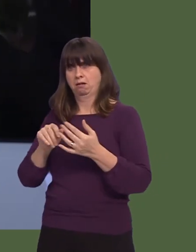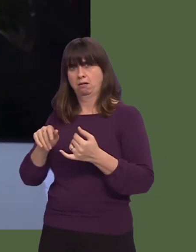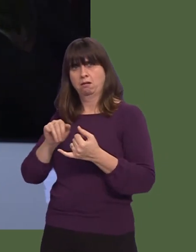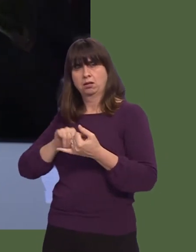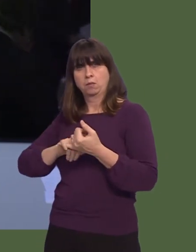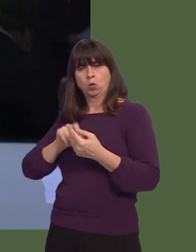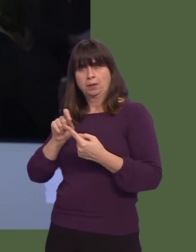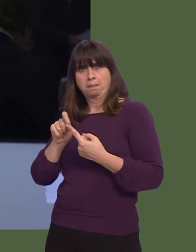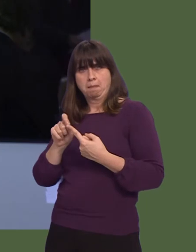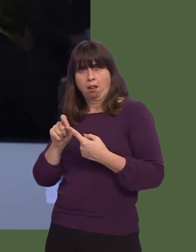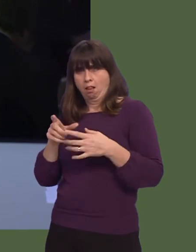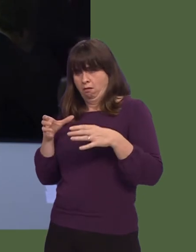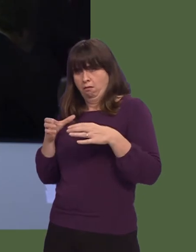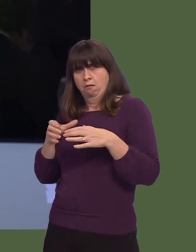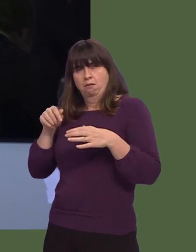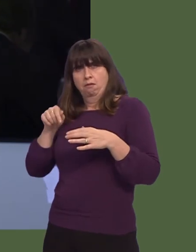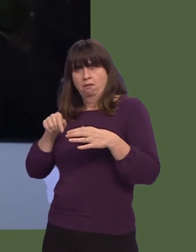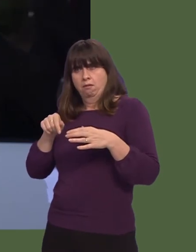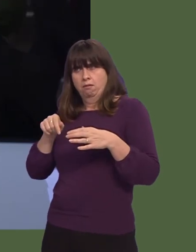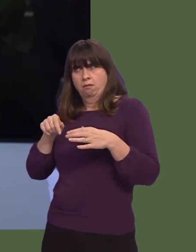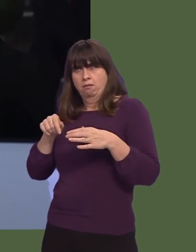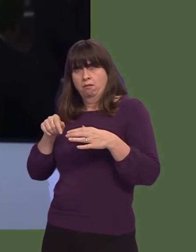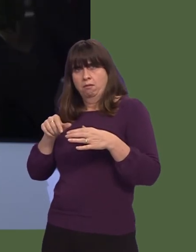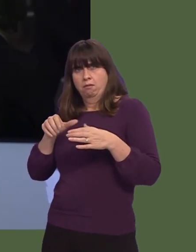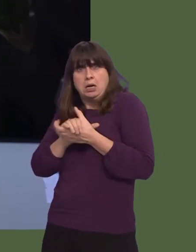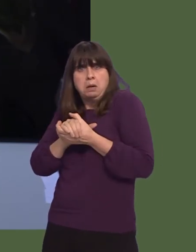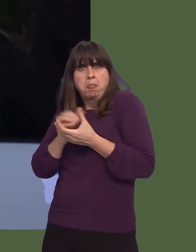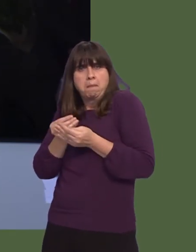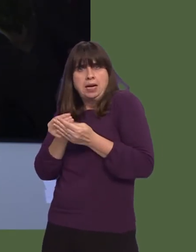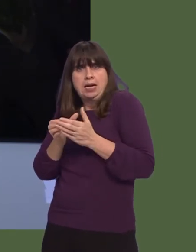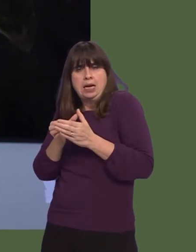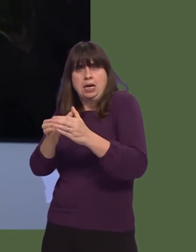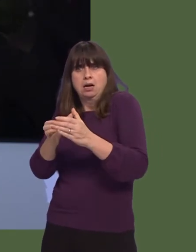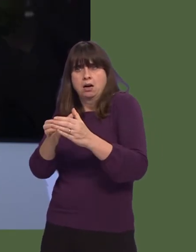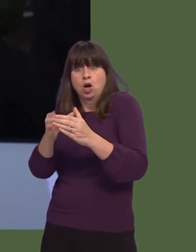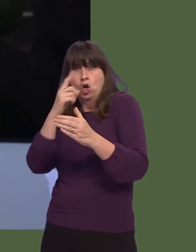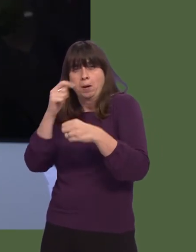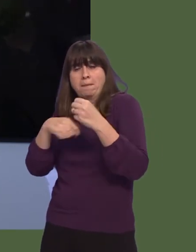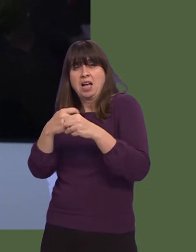related grants. How do you respond, therefore, to concern that this effectively removes the